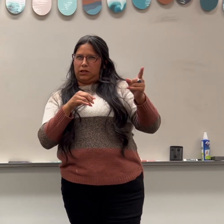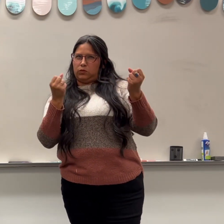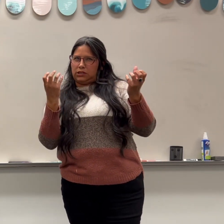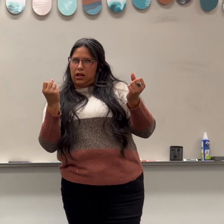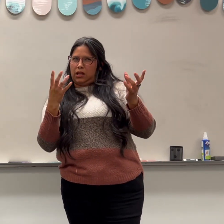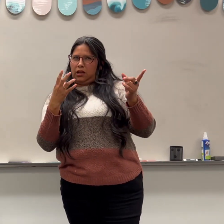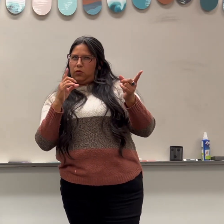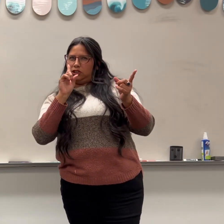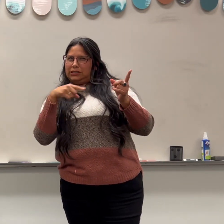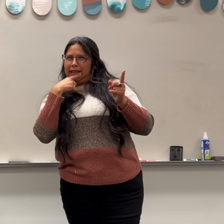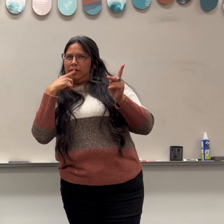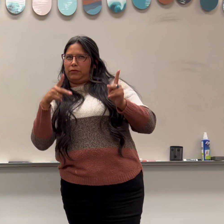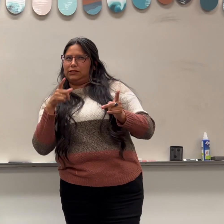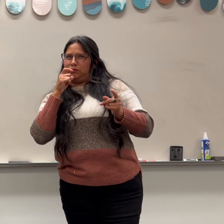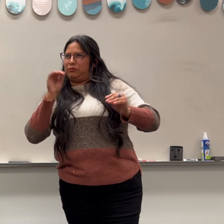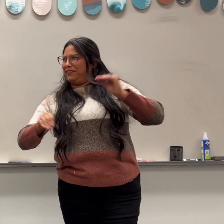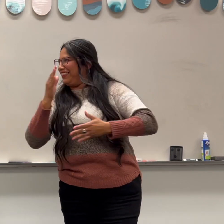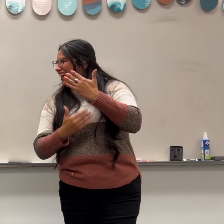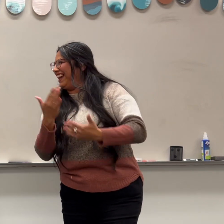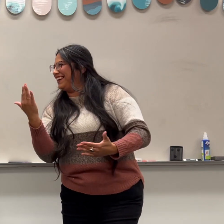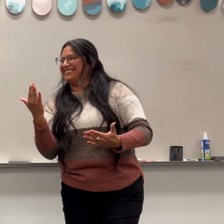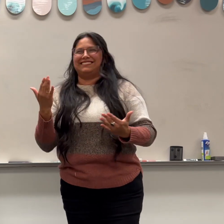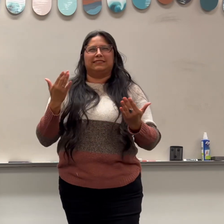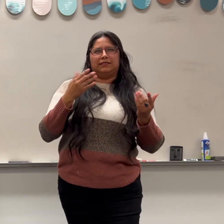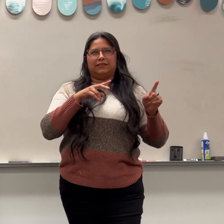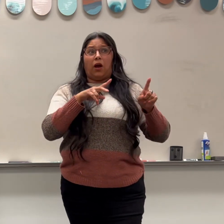you're watching the way that they're moving is that a hearing person is that a deaf person are